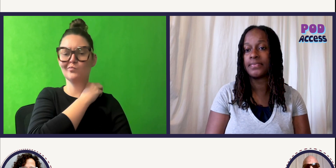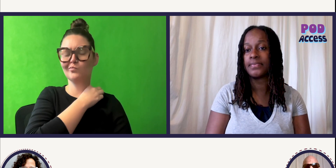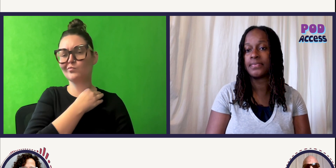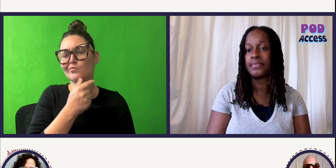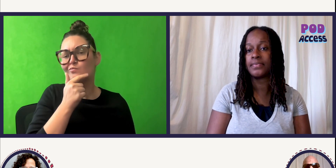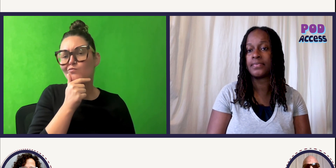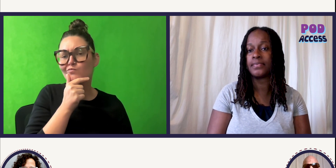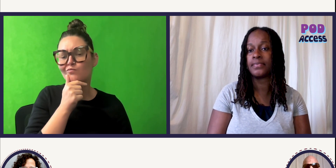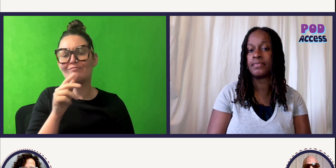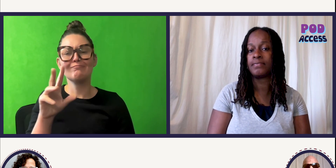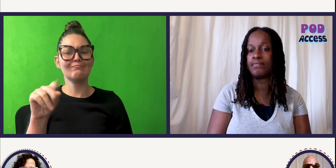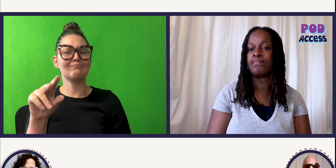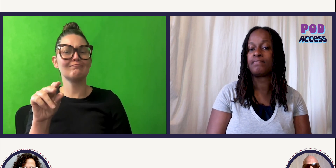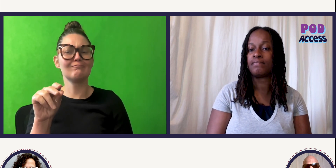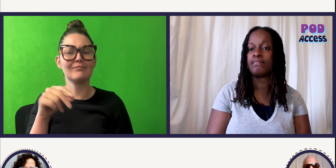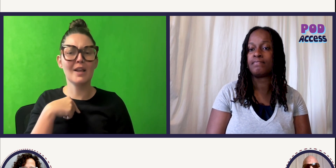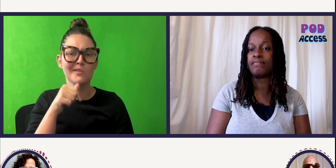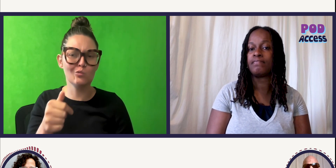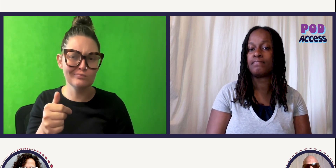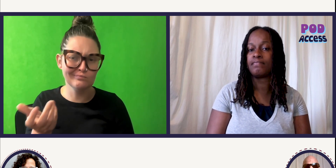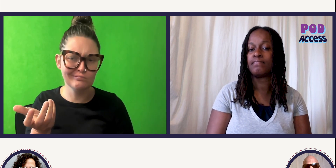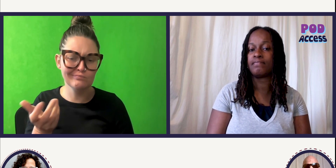No! I don't.